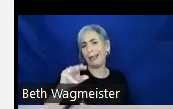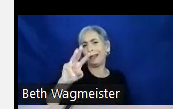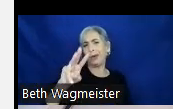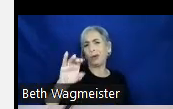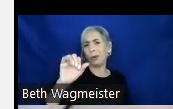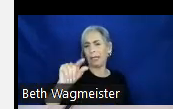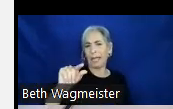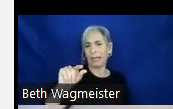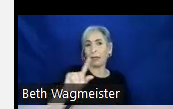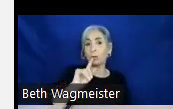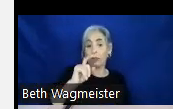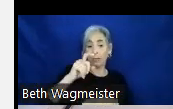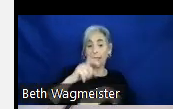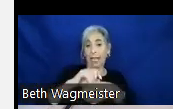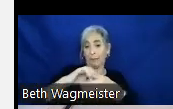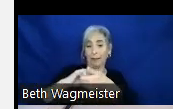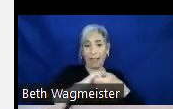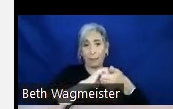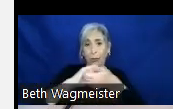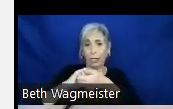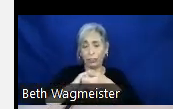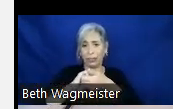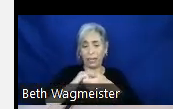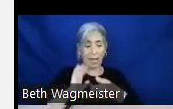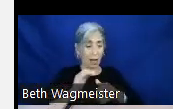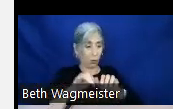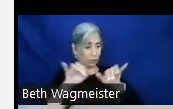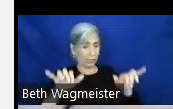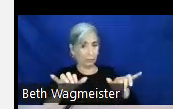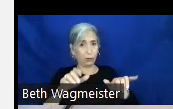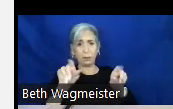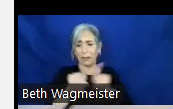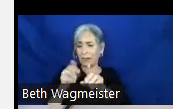real time collaboration. Like, in our system, people can be in the same field. At the same time,